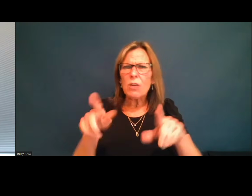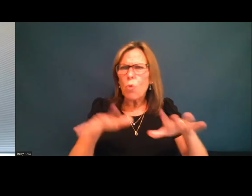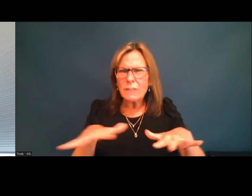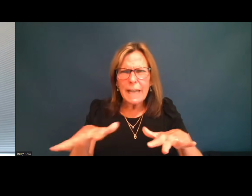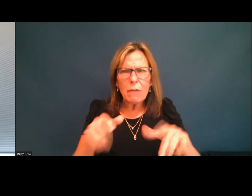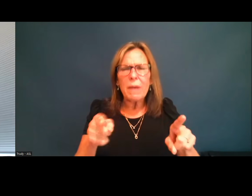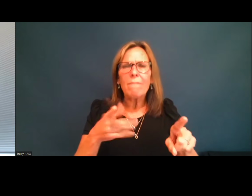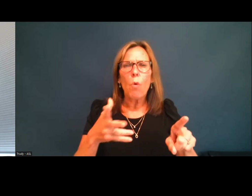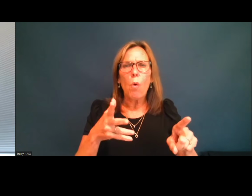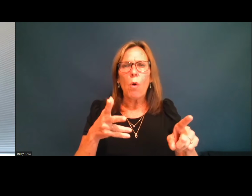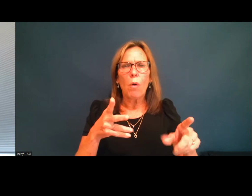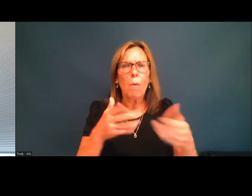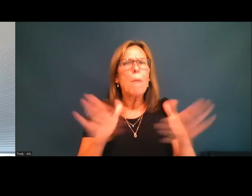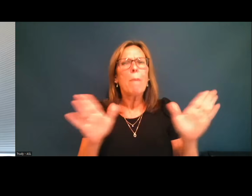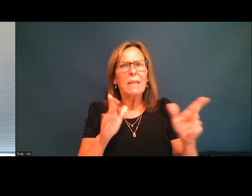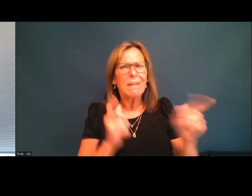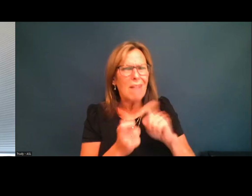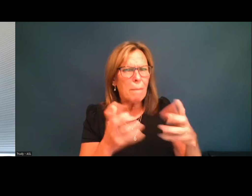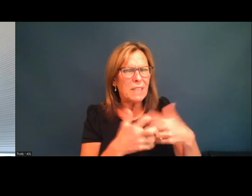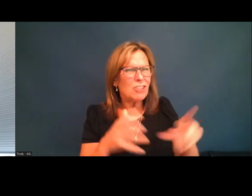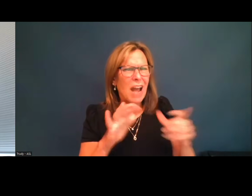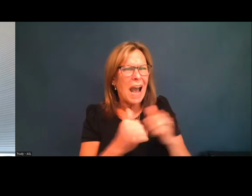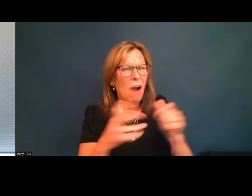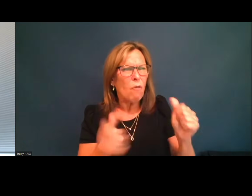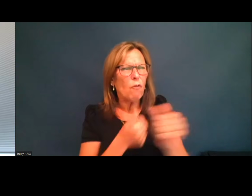agreement